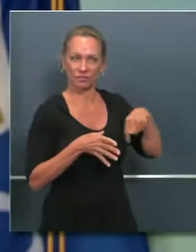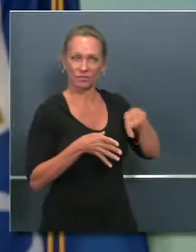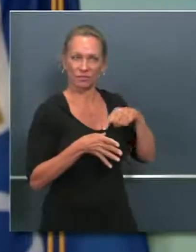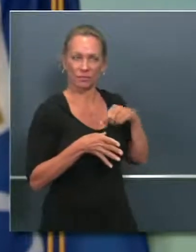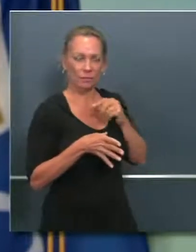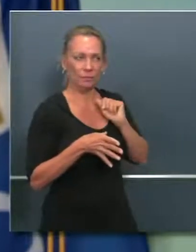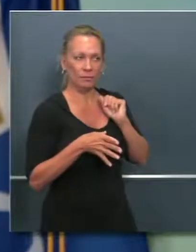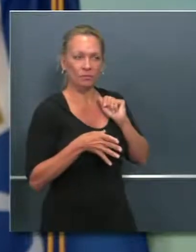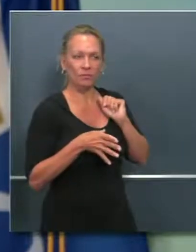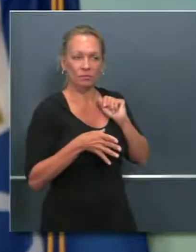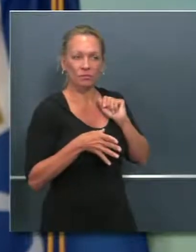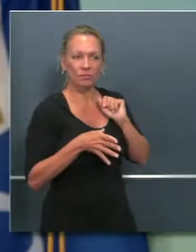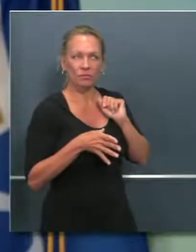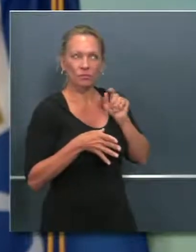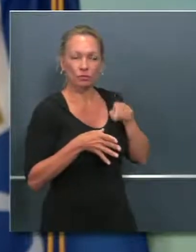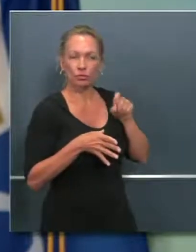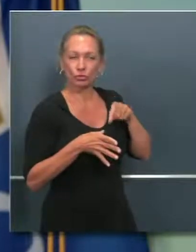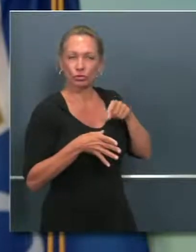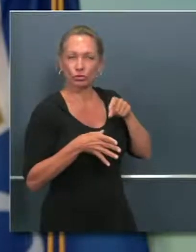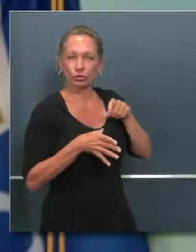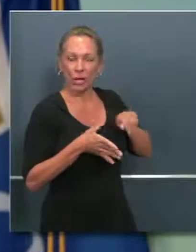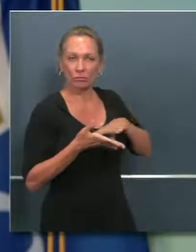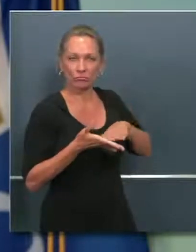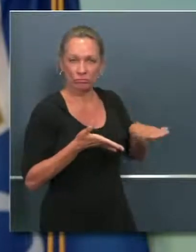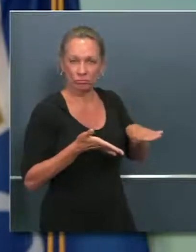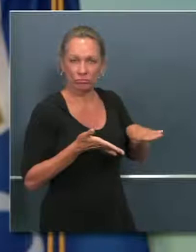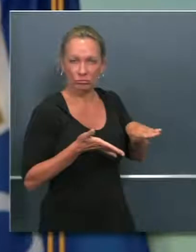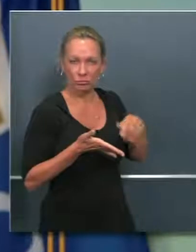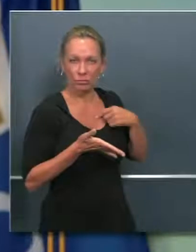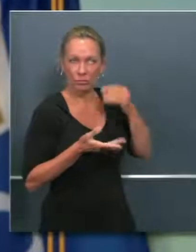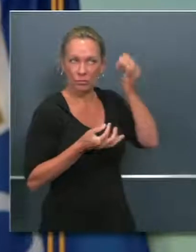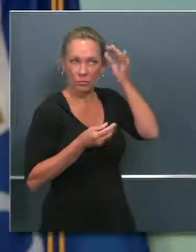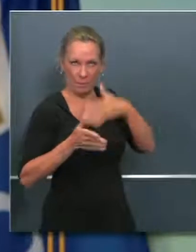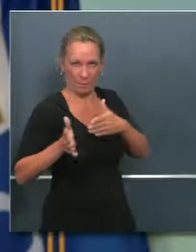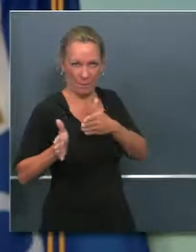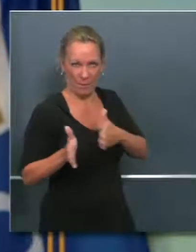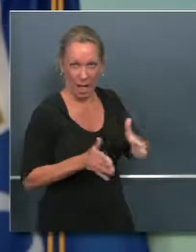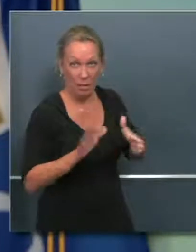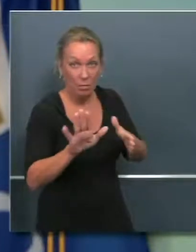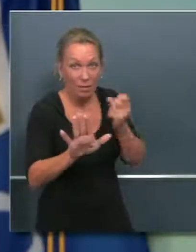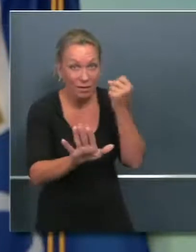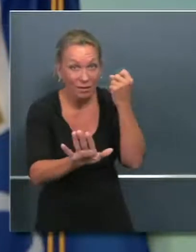at medical conditions of many of our prisoners those that are most medically vulnerable and I